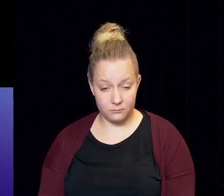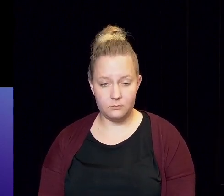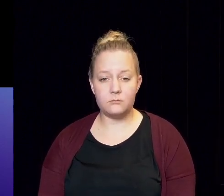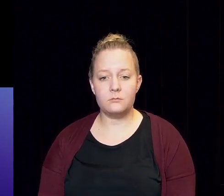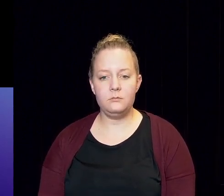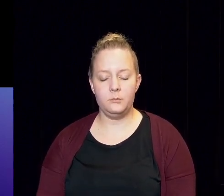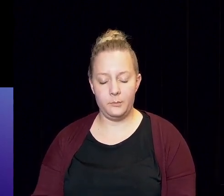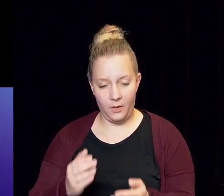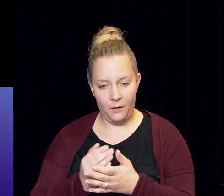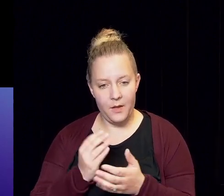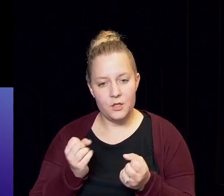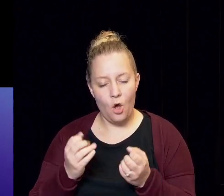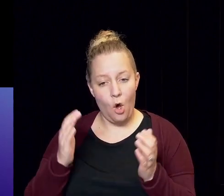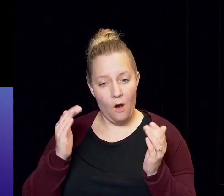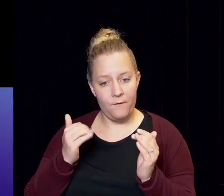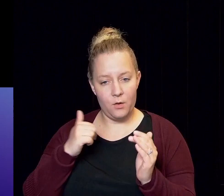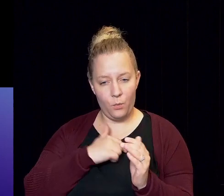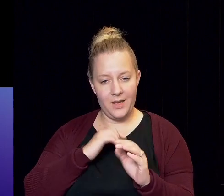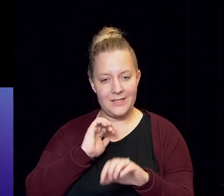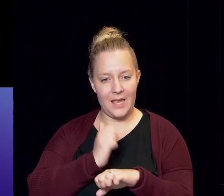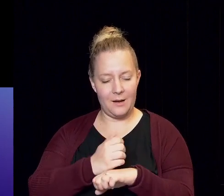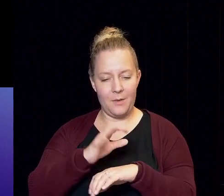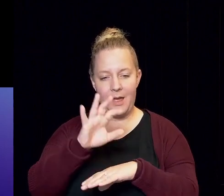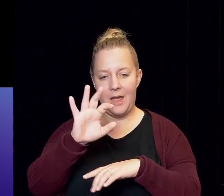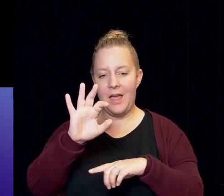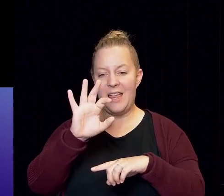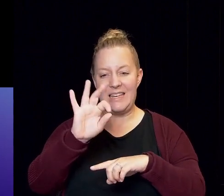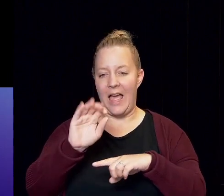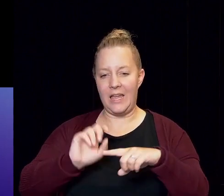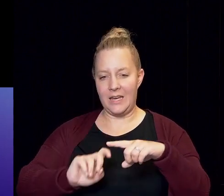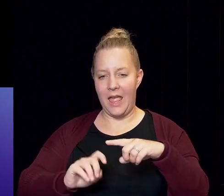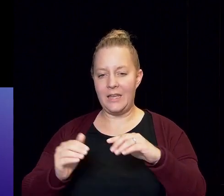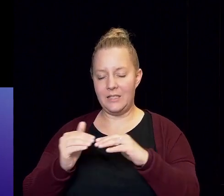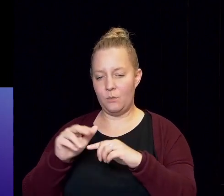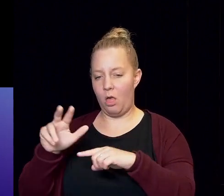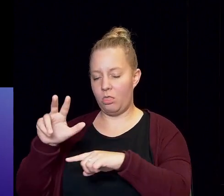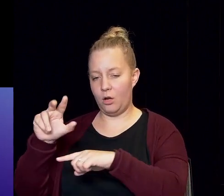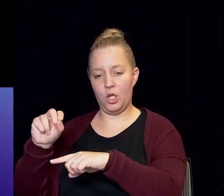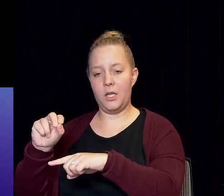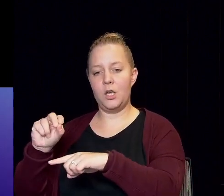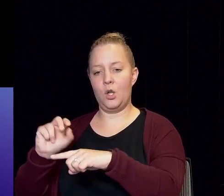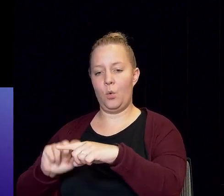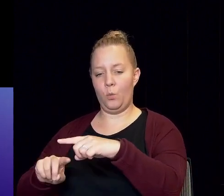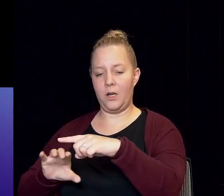Alrighty, so hopefully we set it up as 9 over x equals 30 over 100. But again remember,